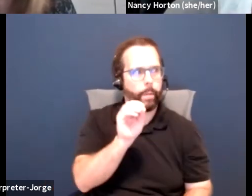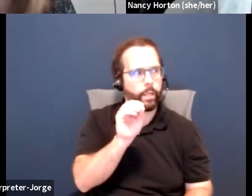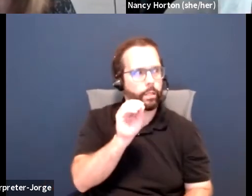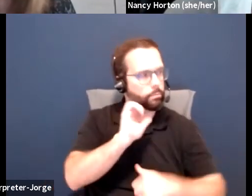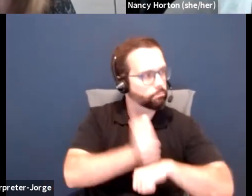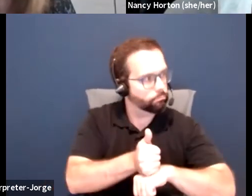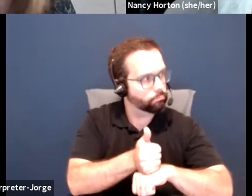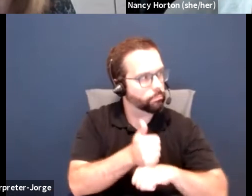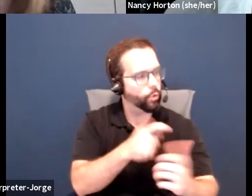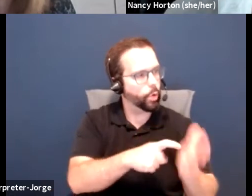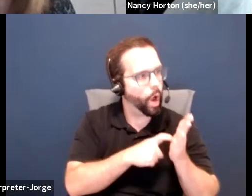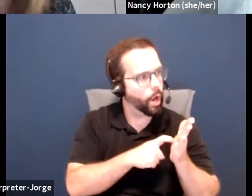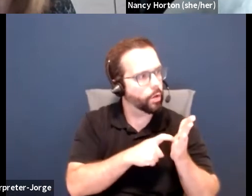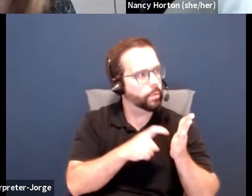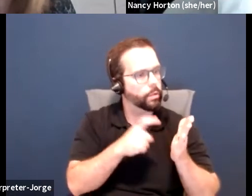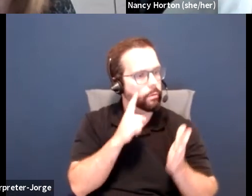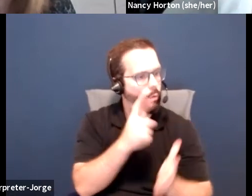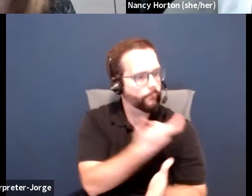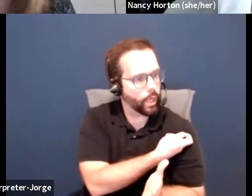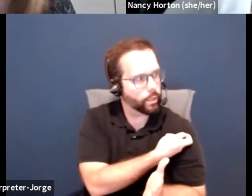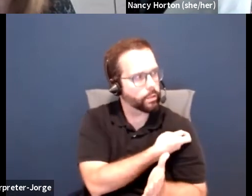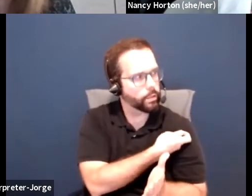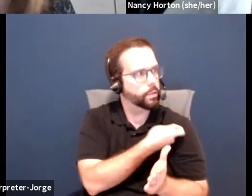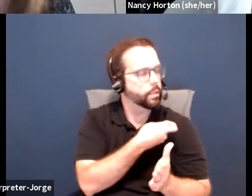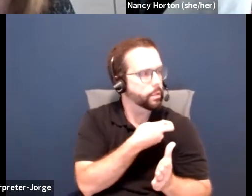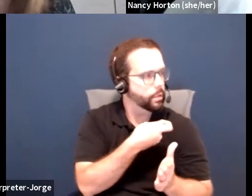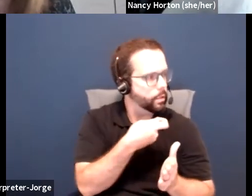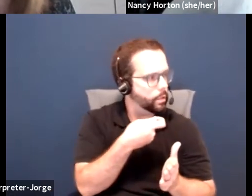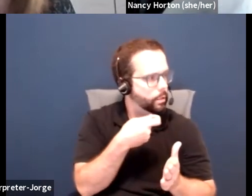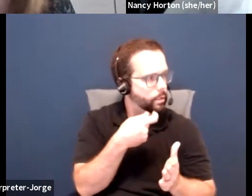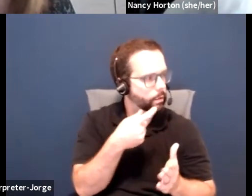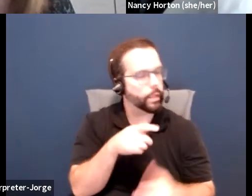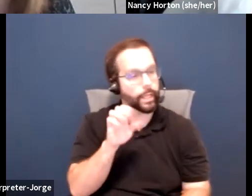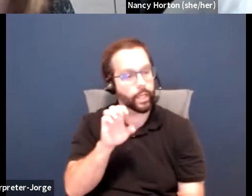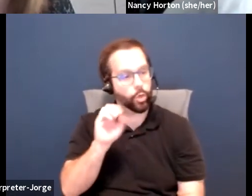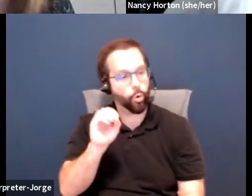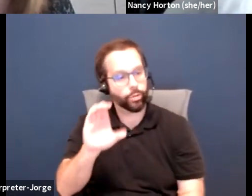know, as you said, many employers are now requiring their workers to be